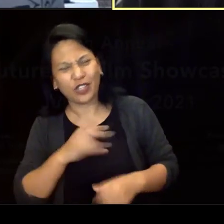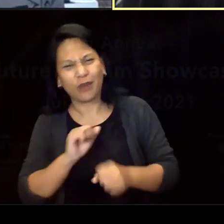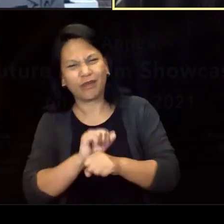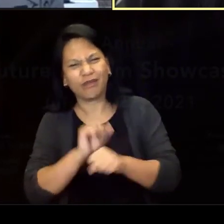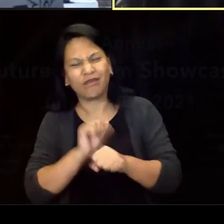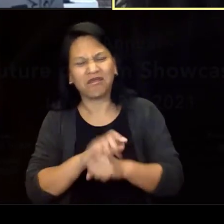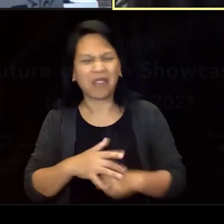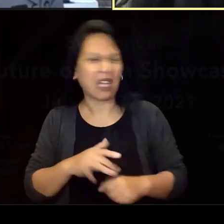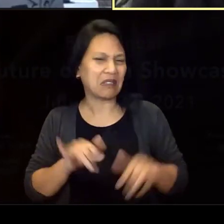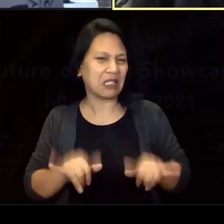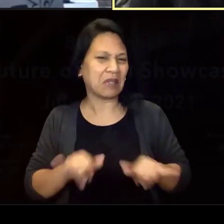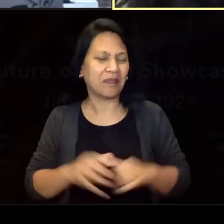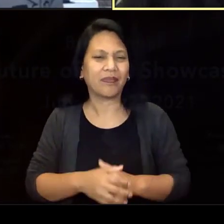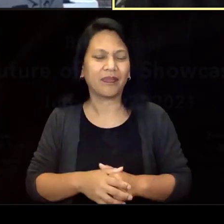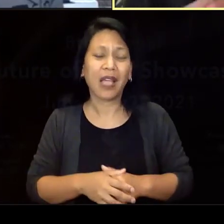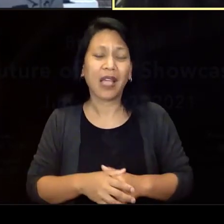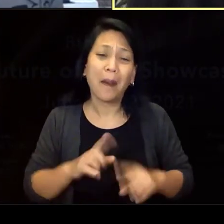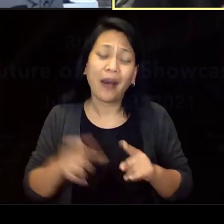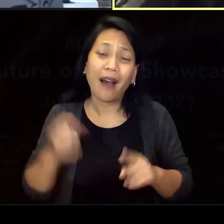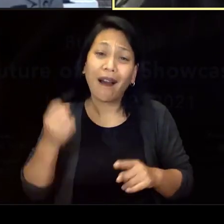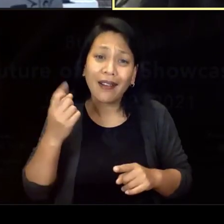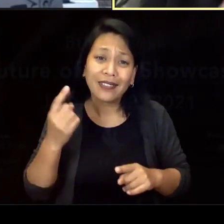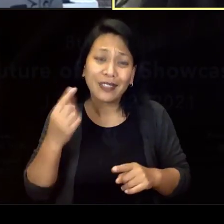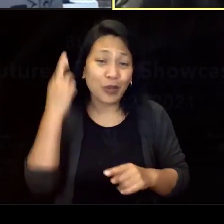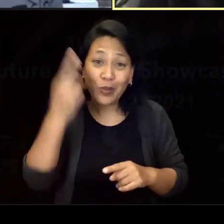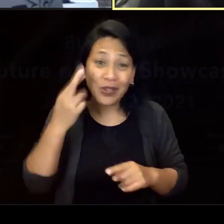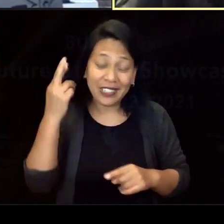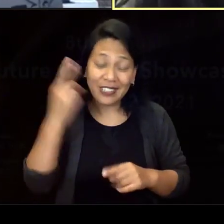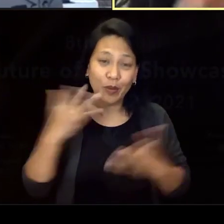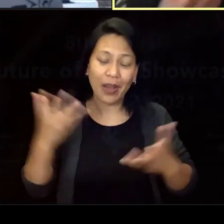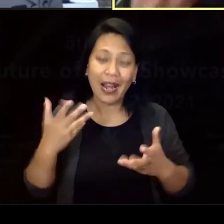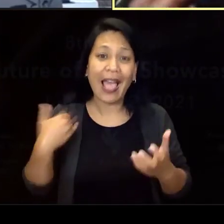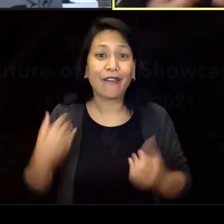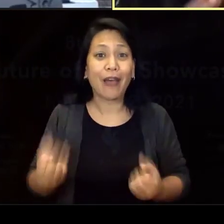Oh, I wouldn't, it's mostly because I have so many jobs that I don't have to,